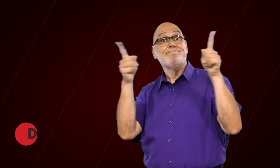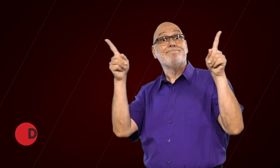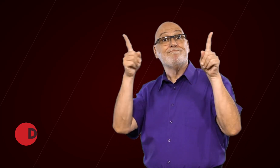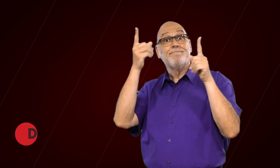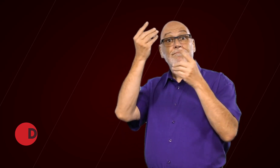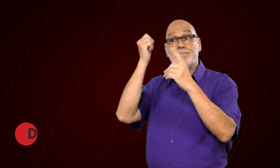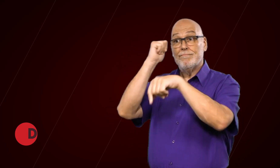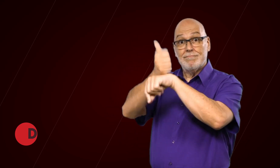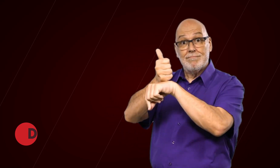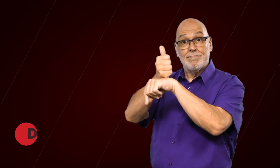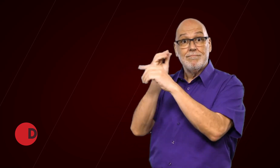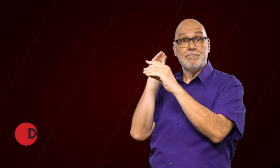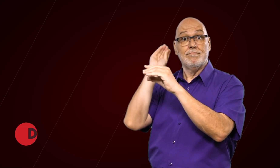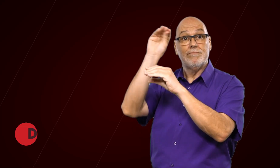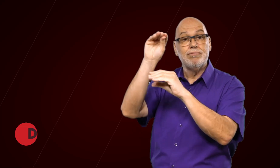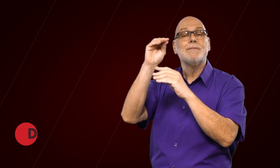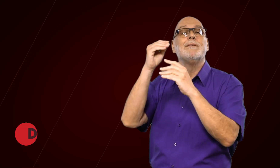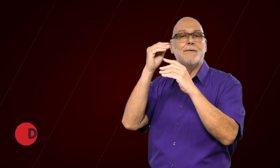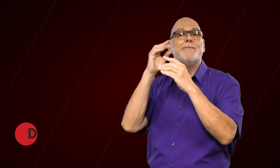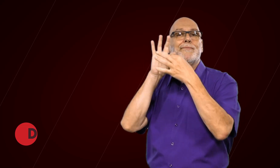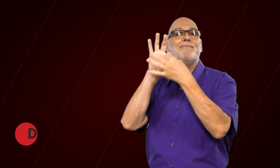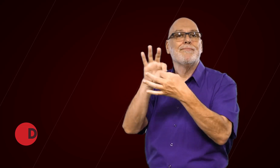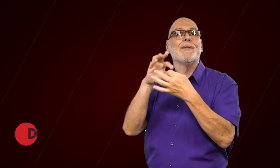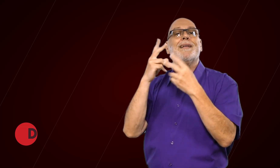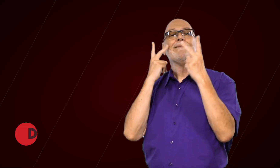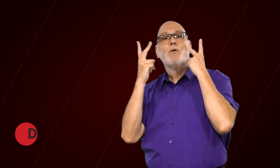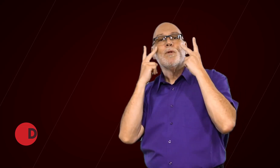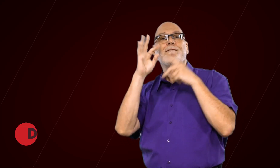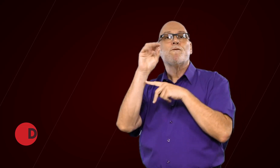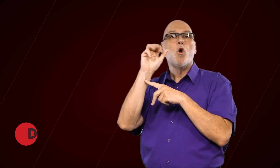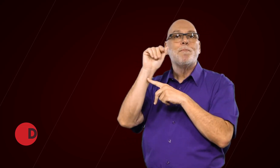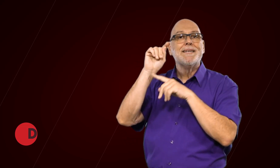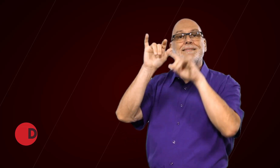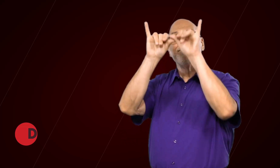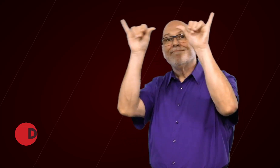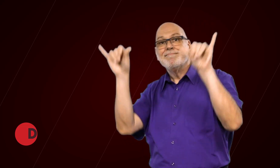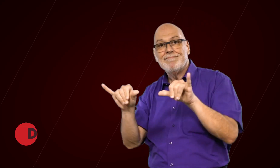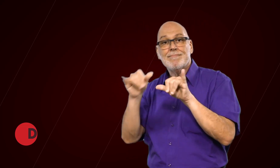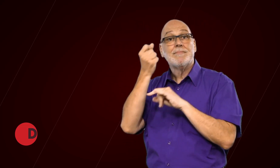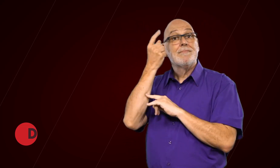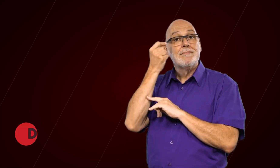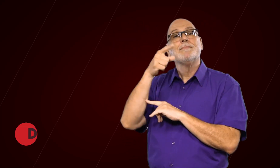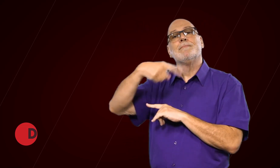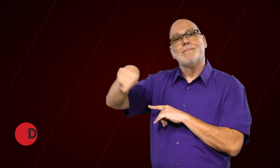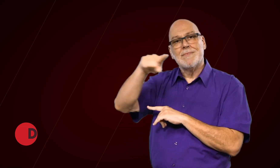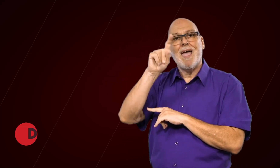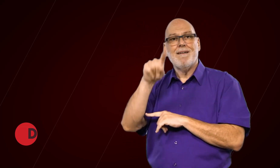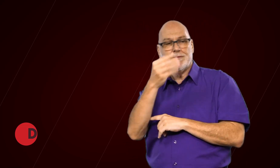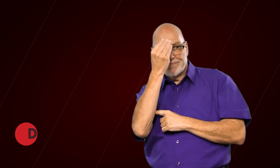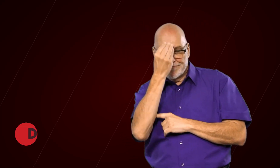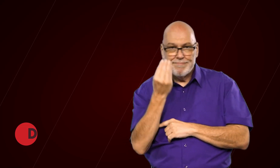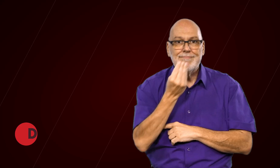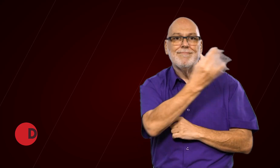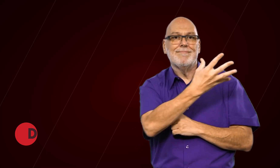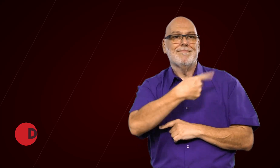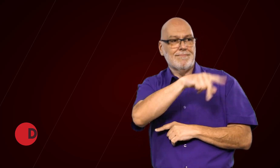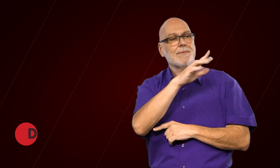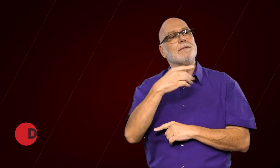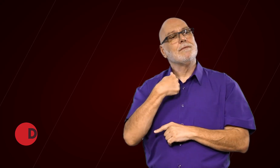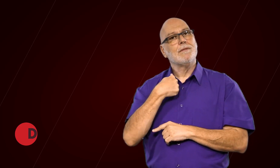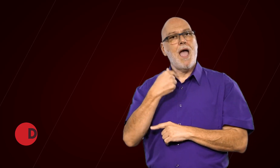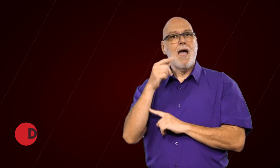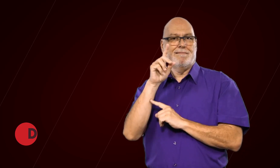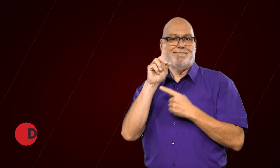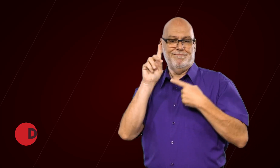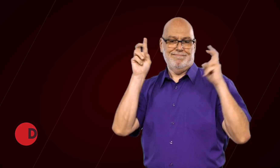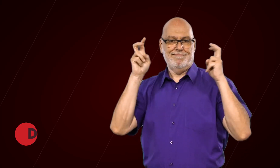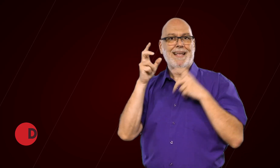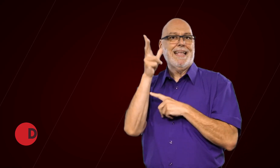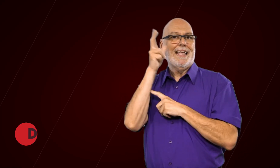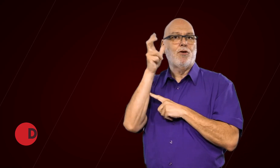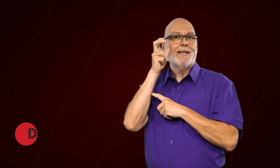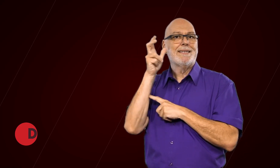all public audio announcements “are also presented in a visual format to people